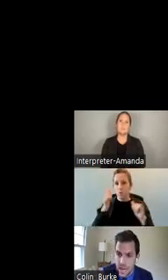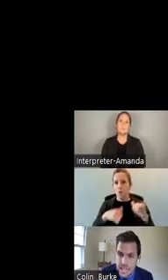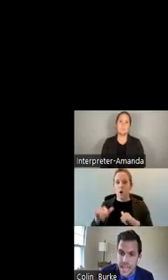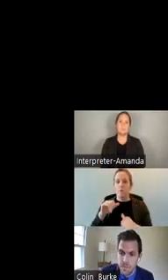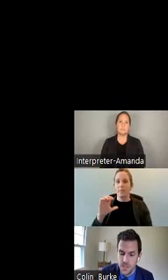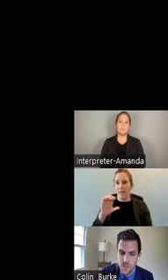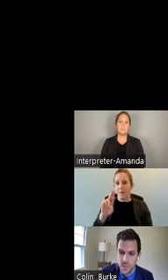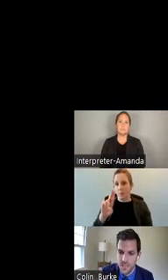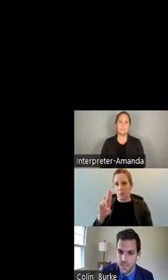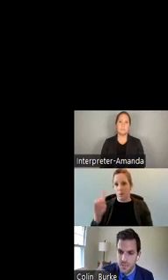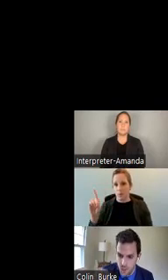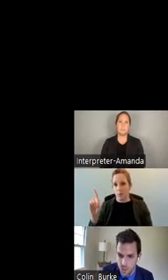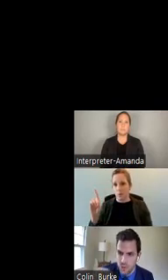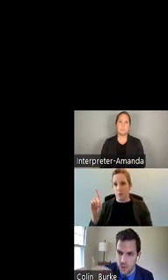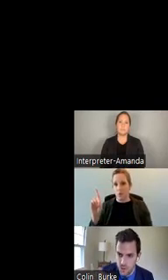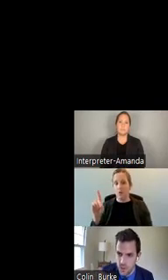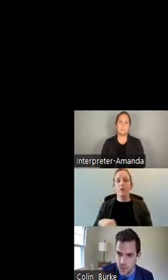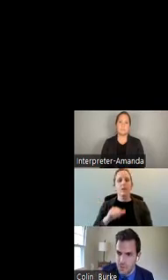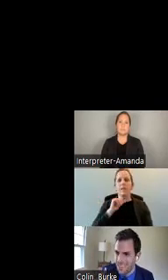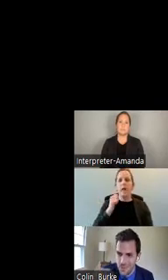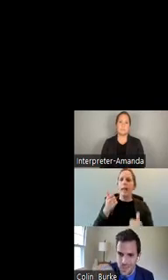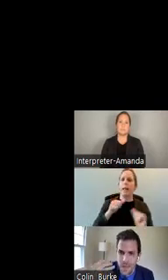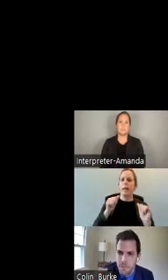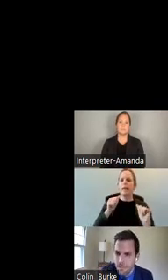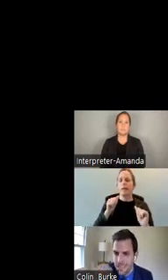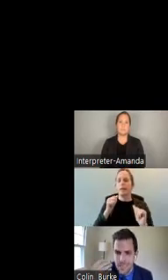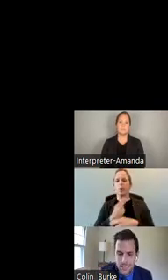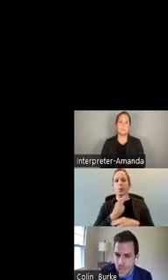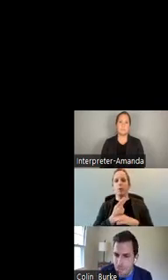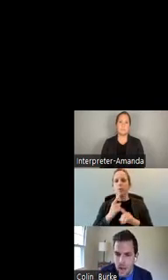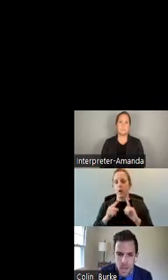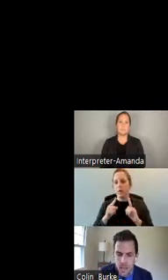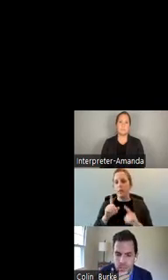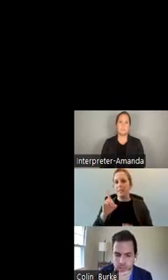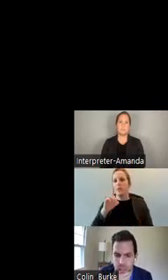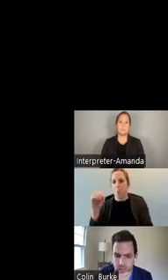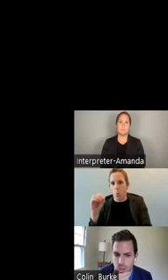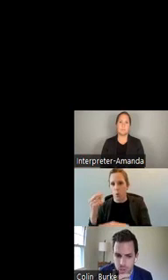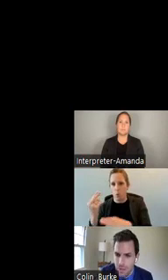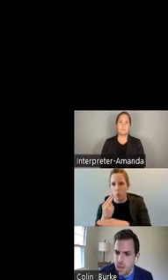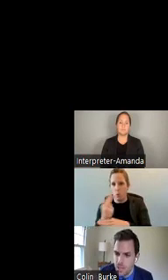any cannabis use that's disordered used meaning there's some amount of functional impairment